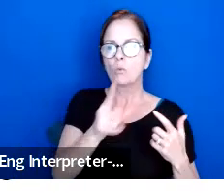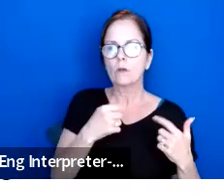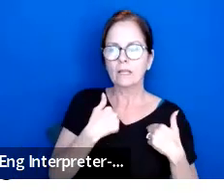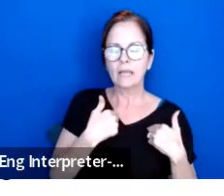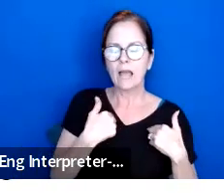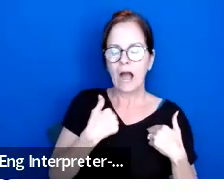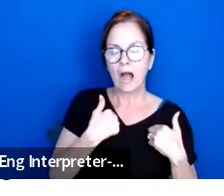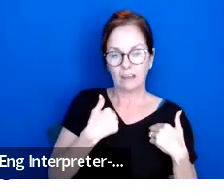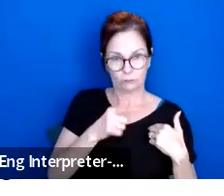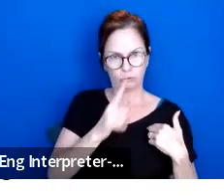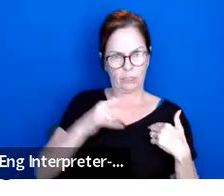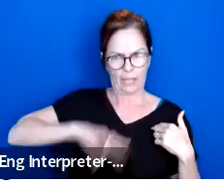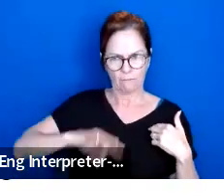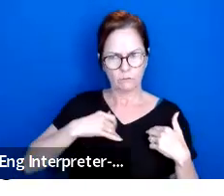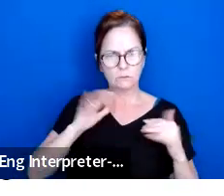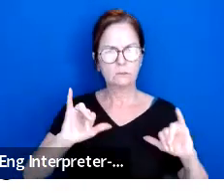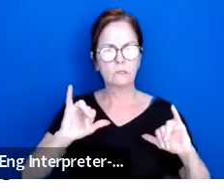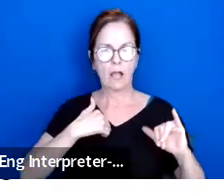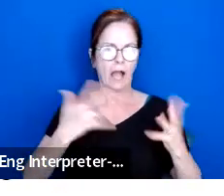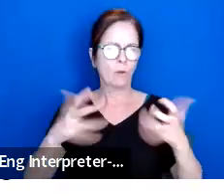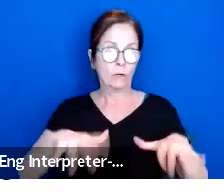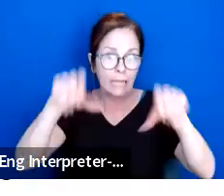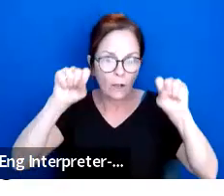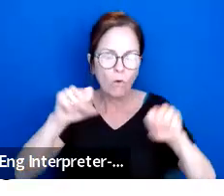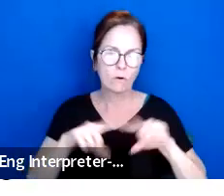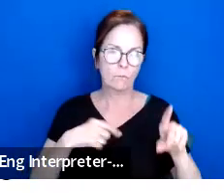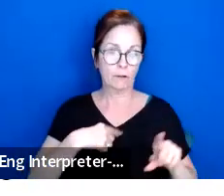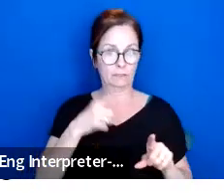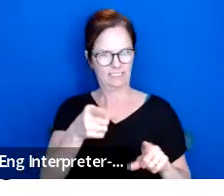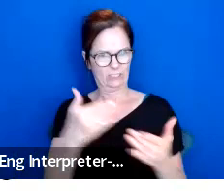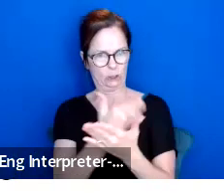You know, the reviewing process and I would appreciate maybe, you know, a little extra time.